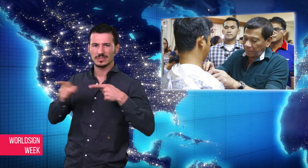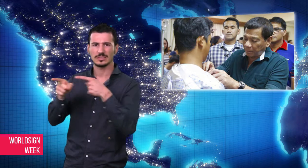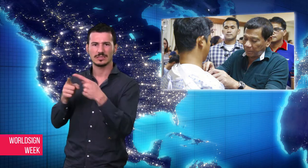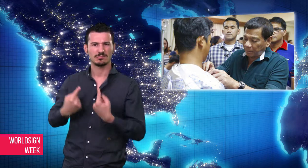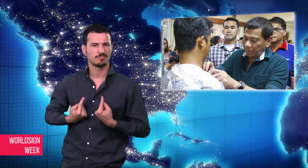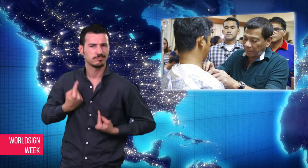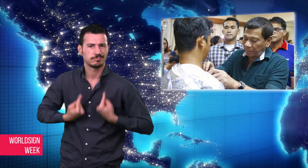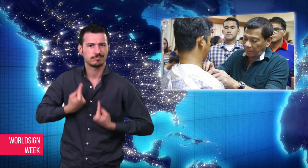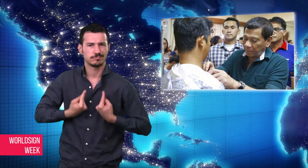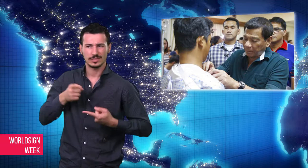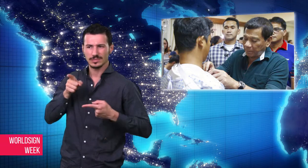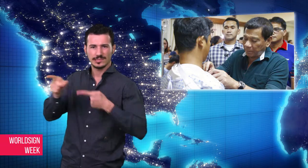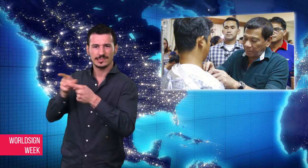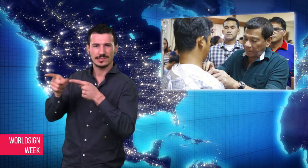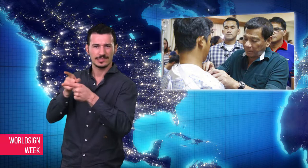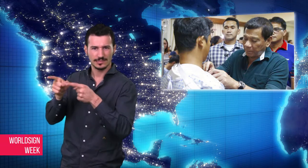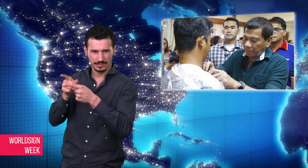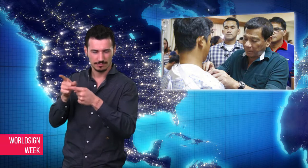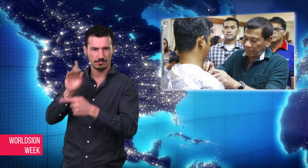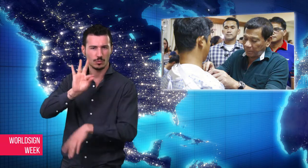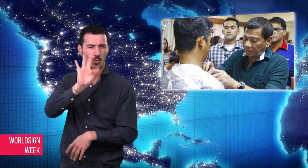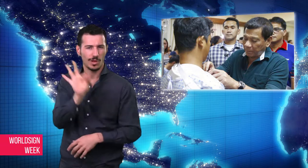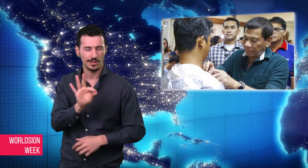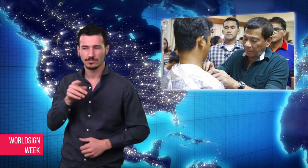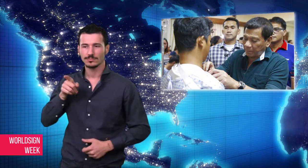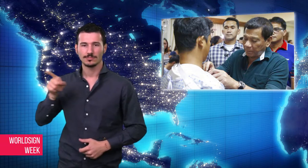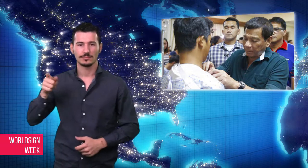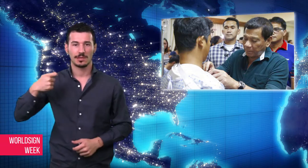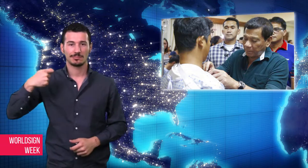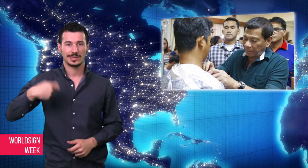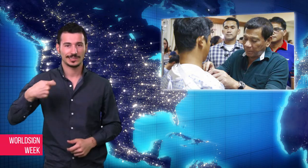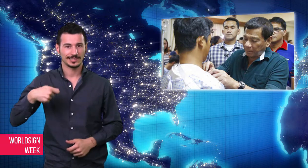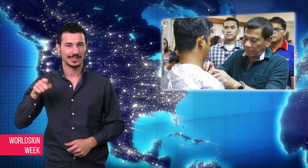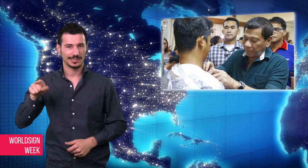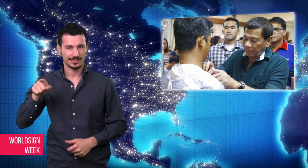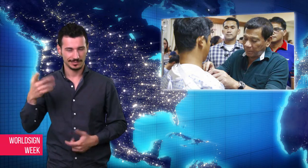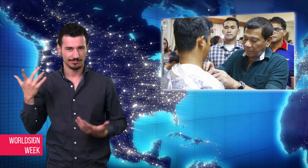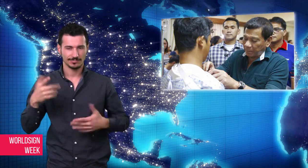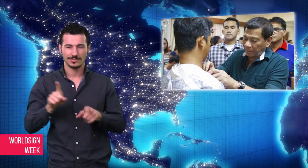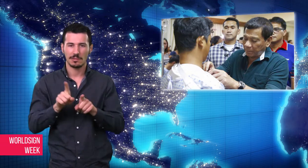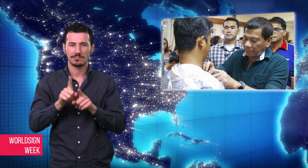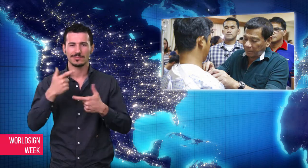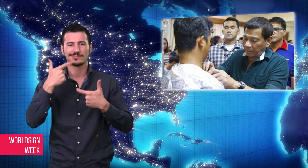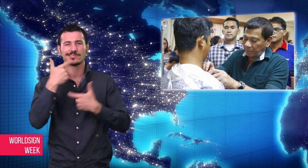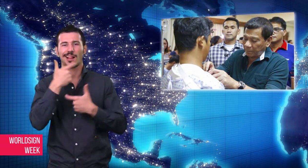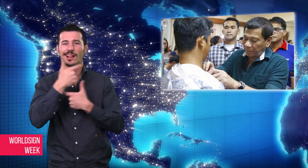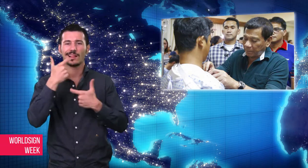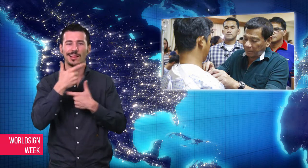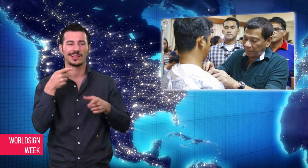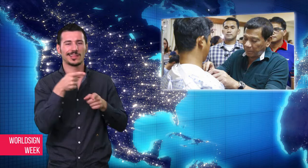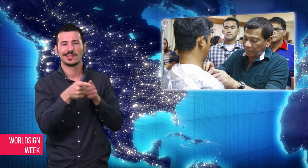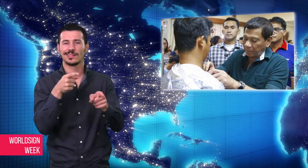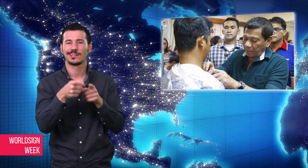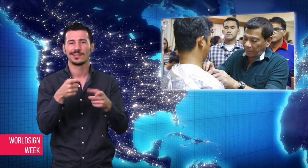world for making another joke about rape amidst concerns about his soldiers